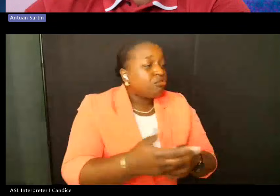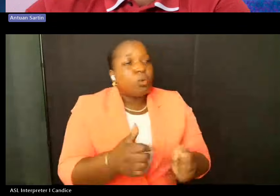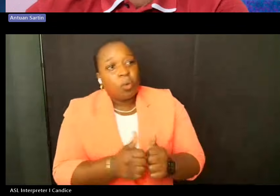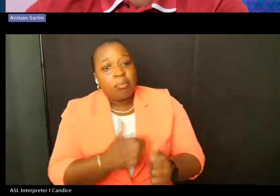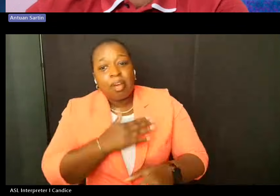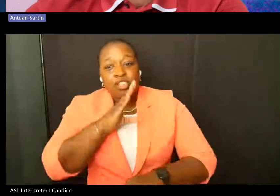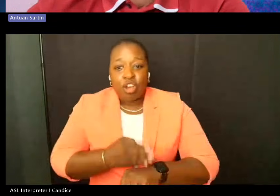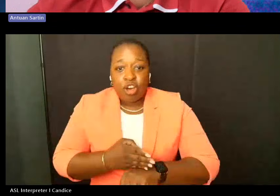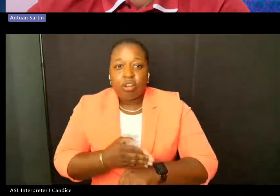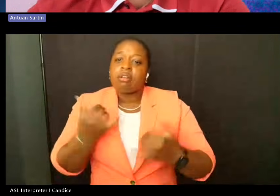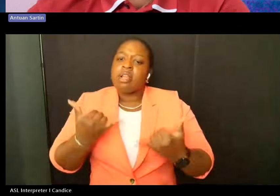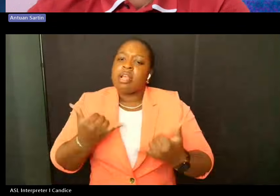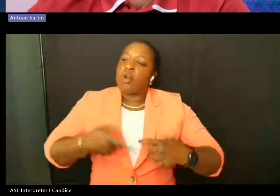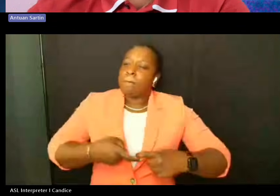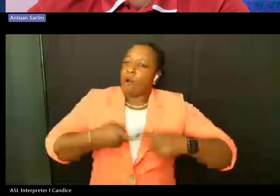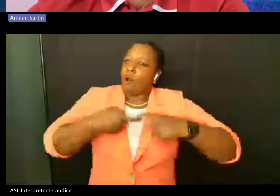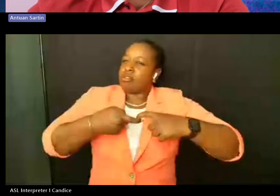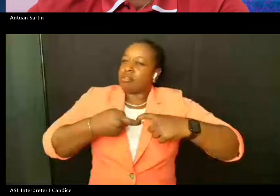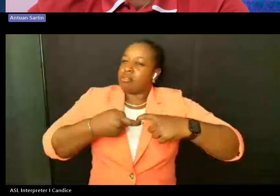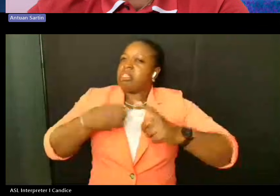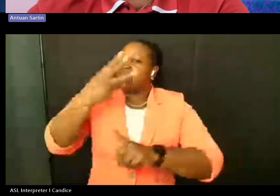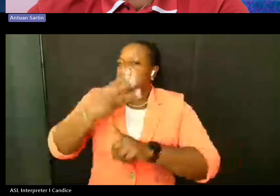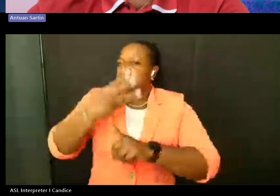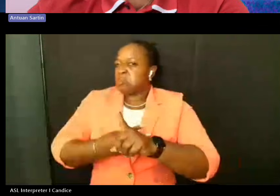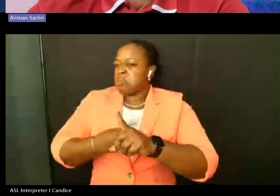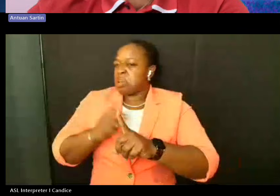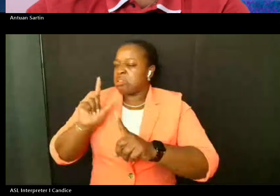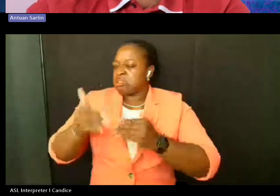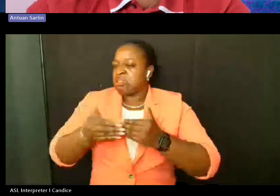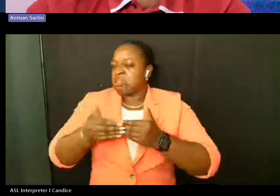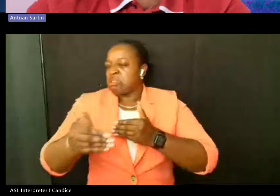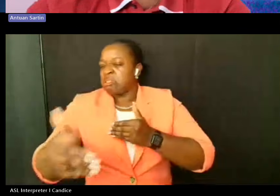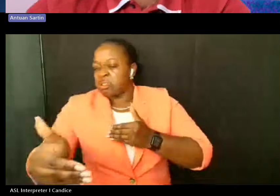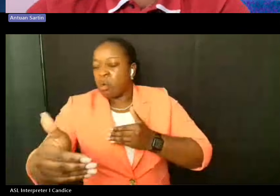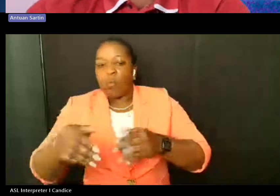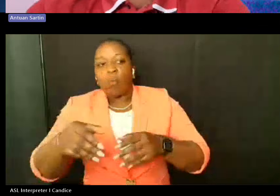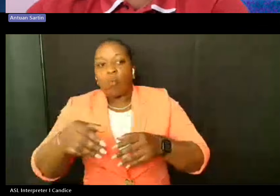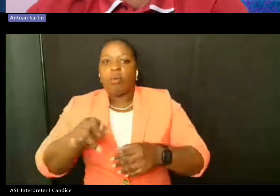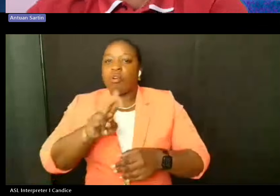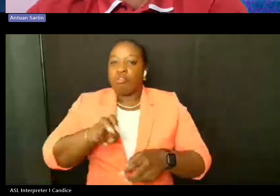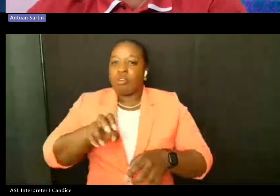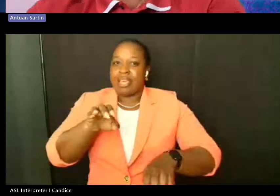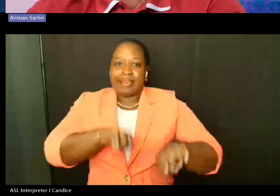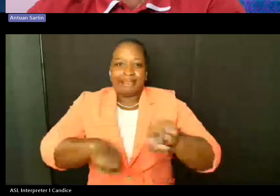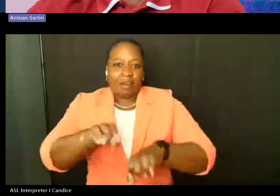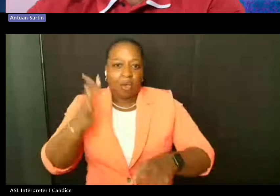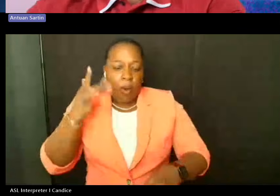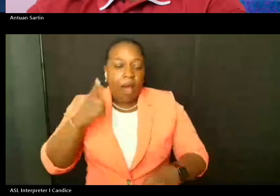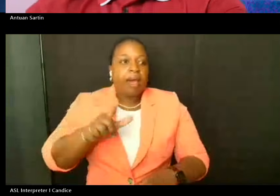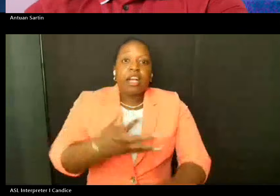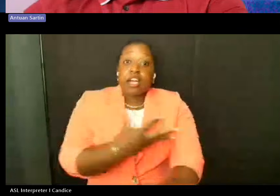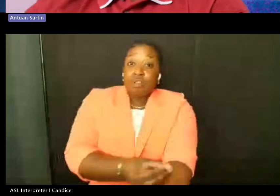for about six months, and reevaluate it because of where her labs and how well she's doing on the